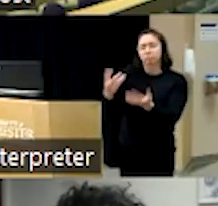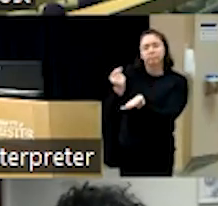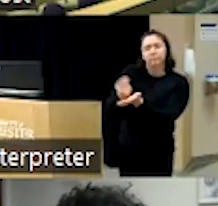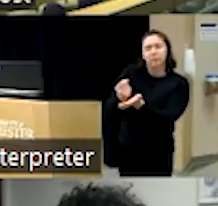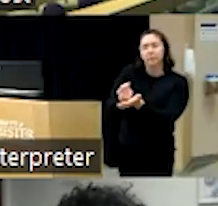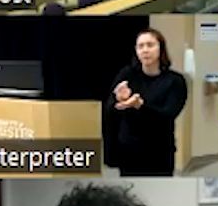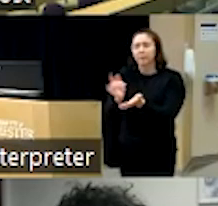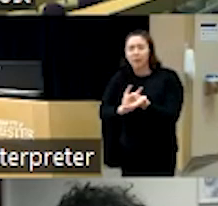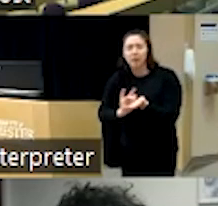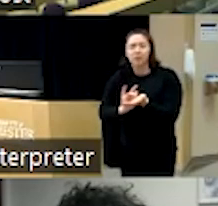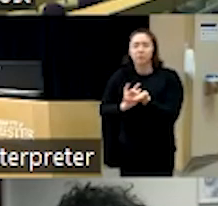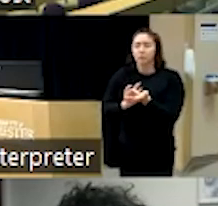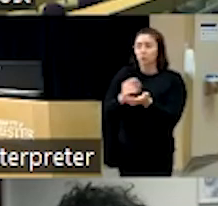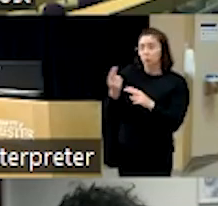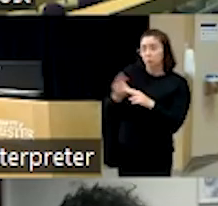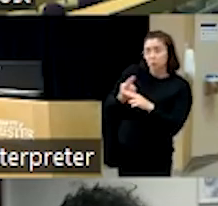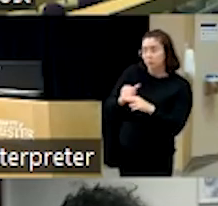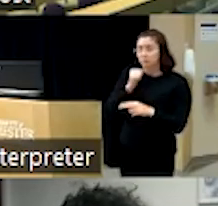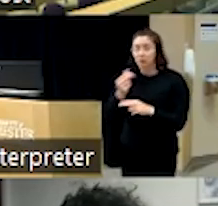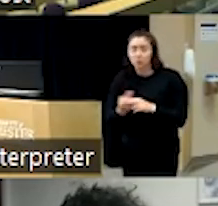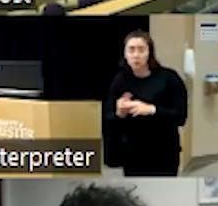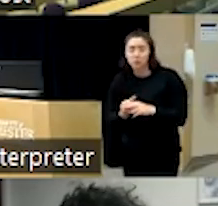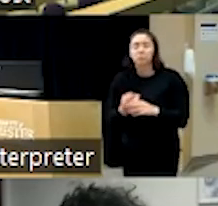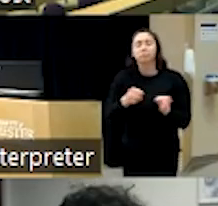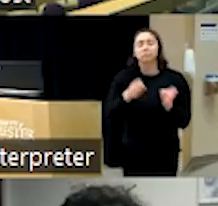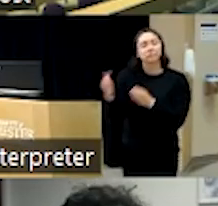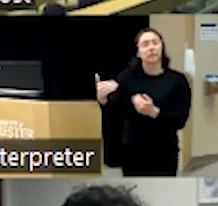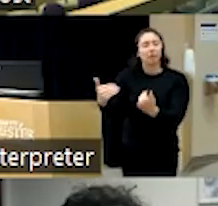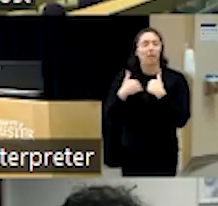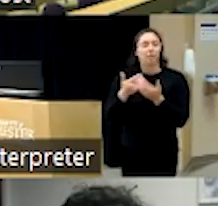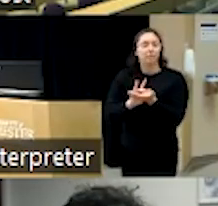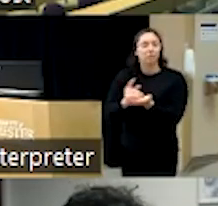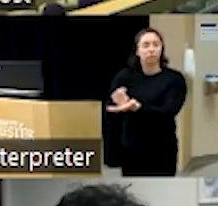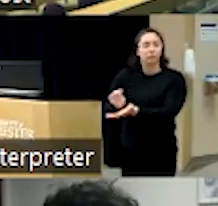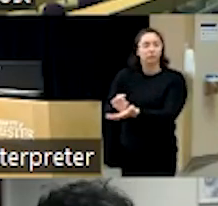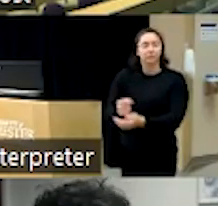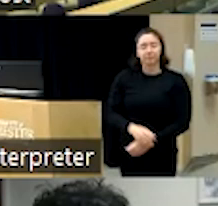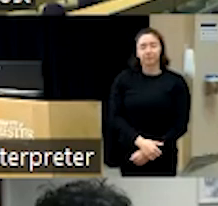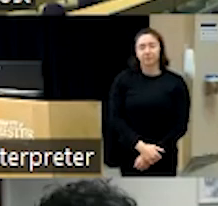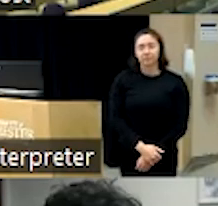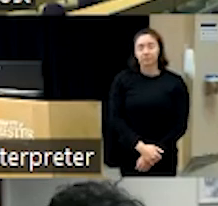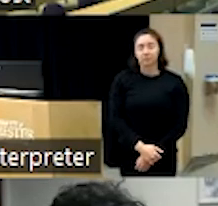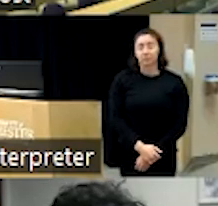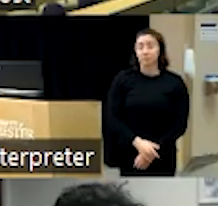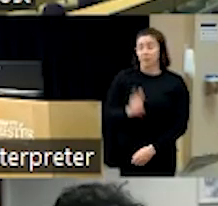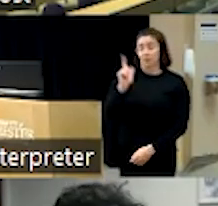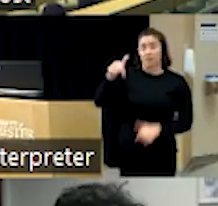medication and we do some Medical Treatments um I will um later in the talk point out about the